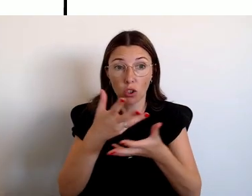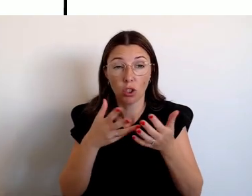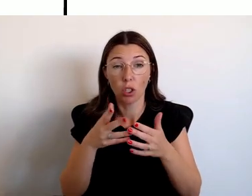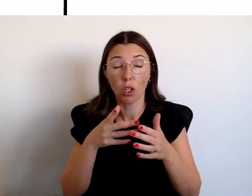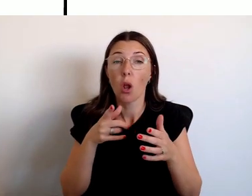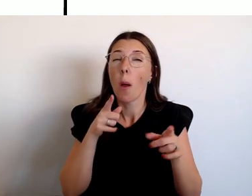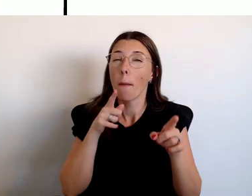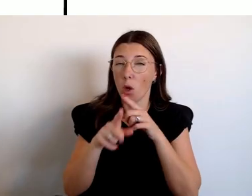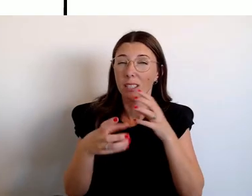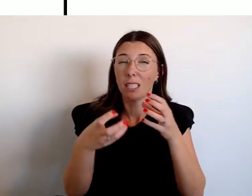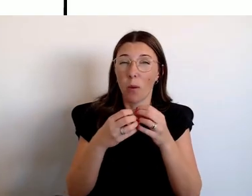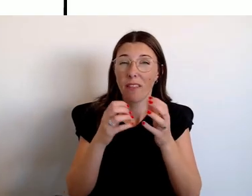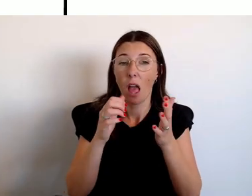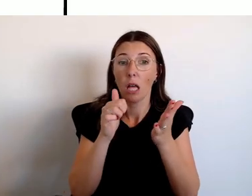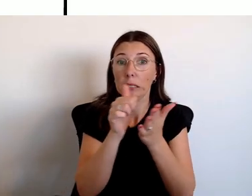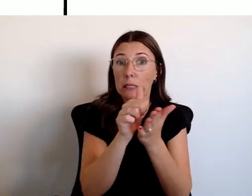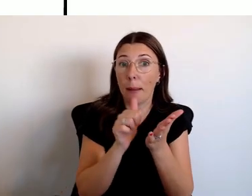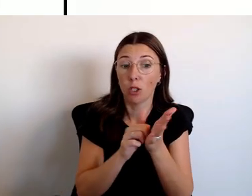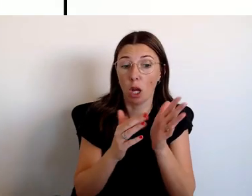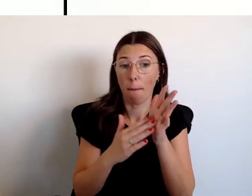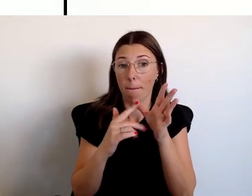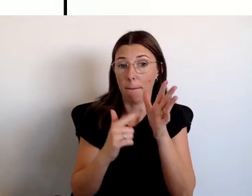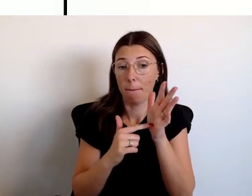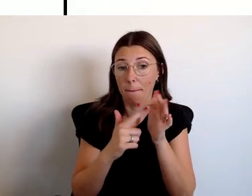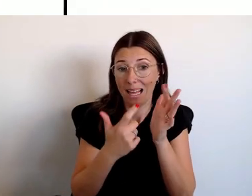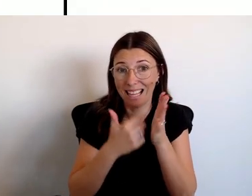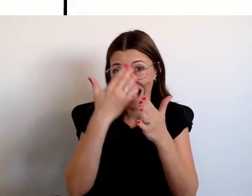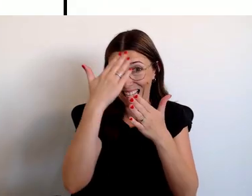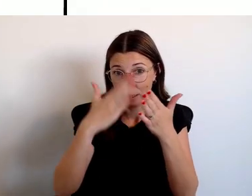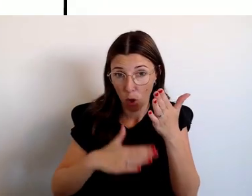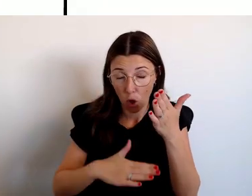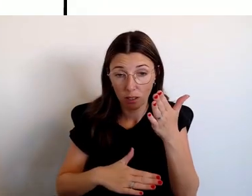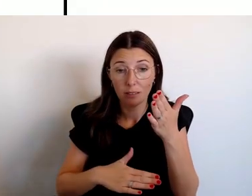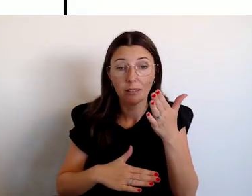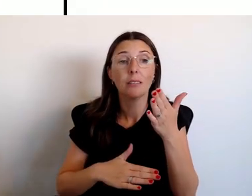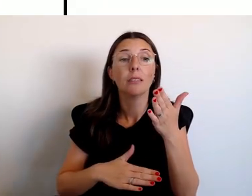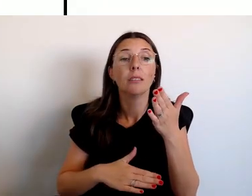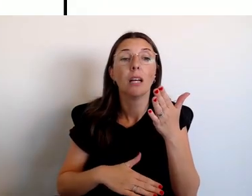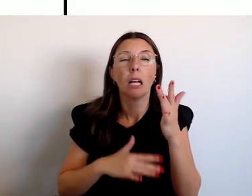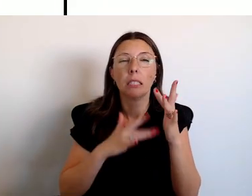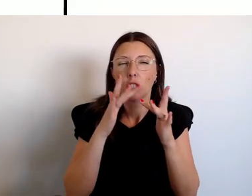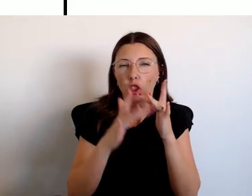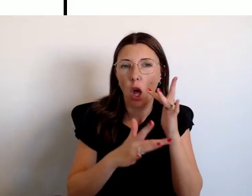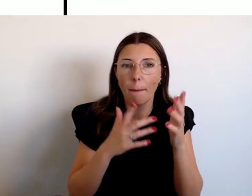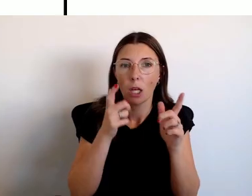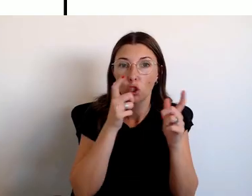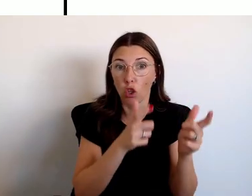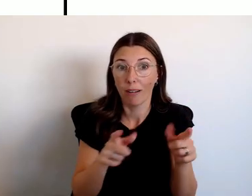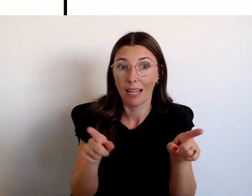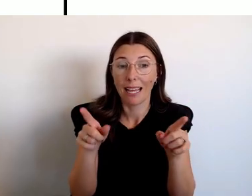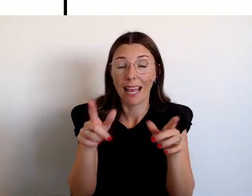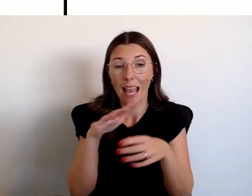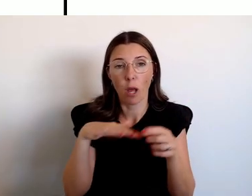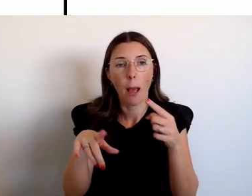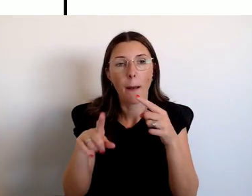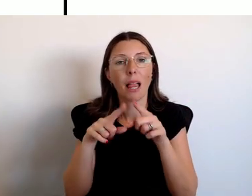sorry, the subject matter experts within IBAC in the IT and cybersecurity areas, but more broadly also within compliance and legal.